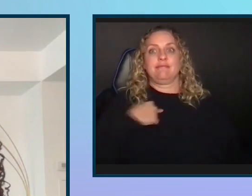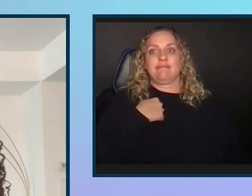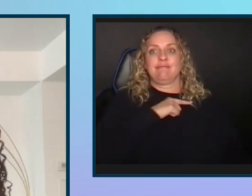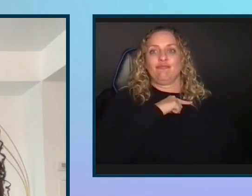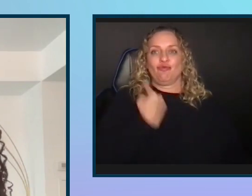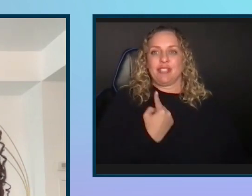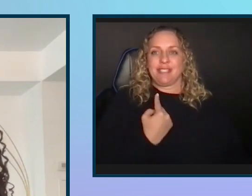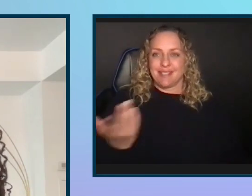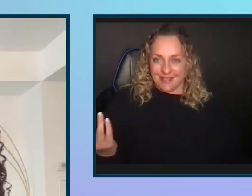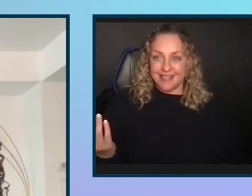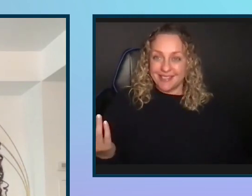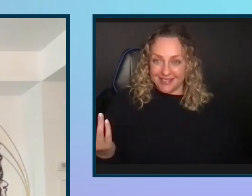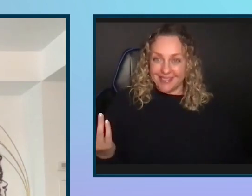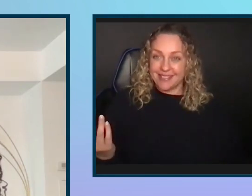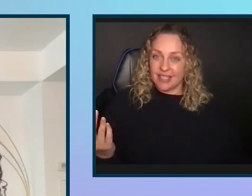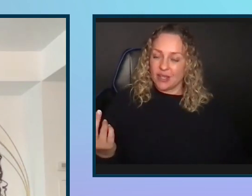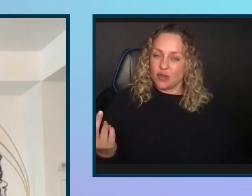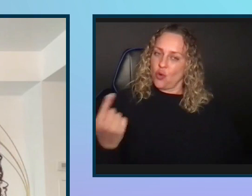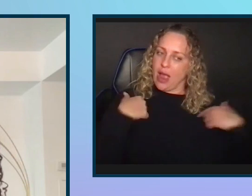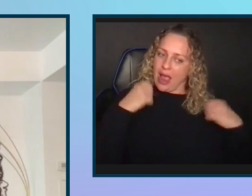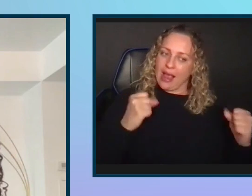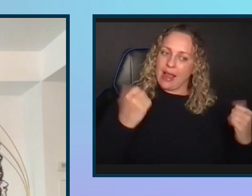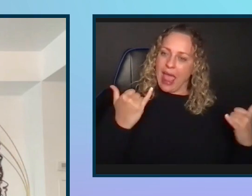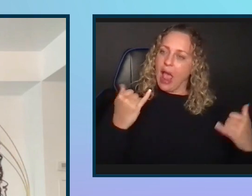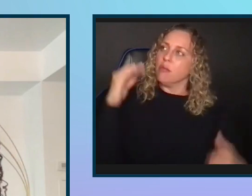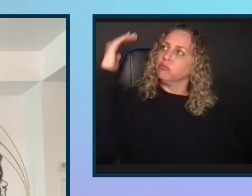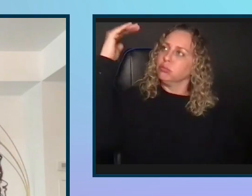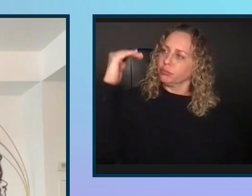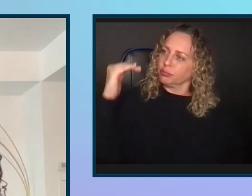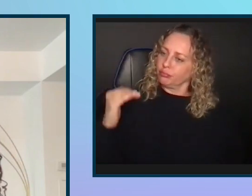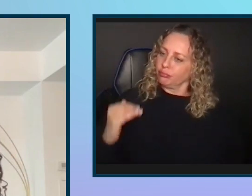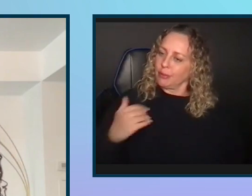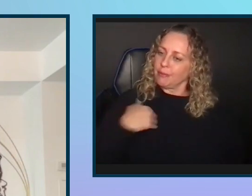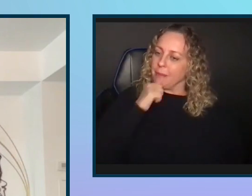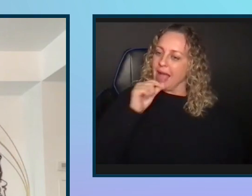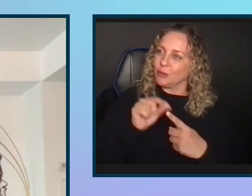and by enabling me to be able to do that, like you said, there's a lot of best practices now that are showing